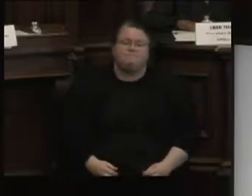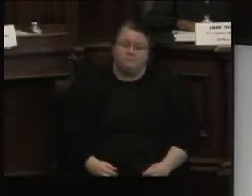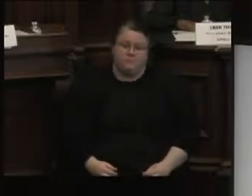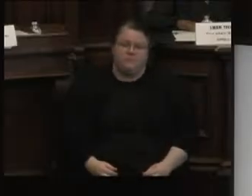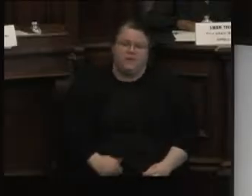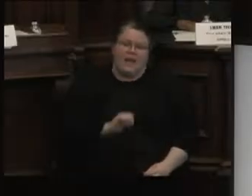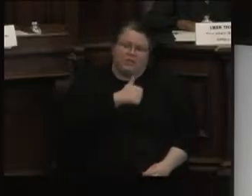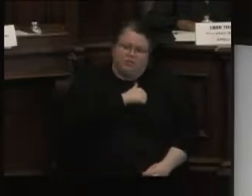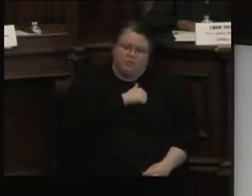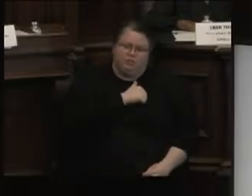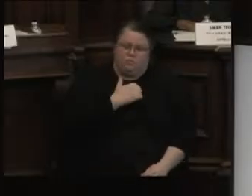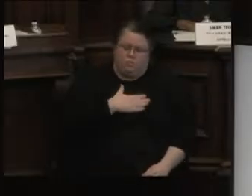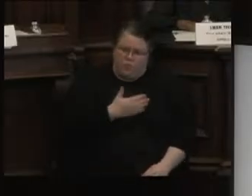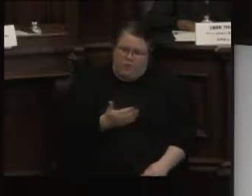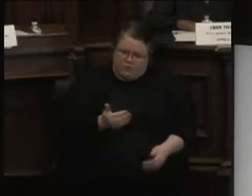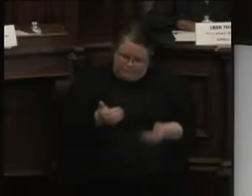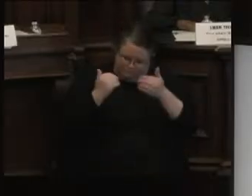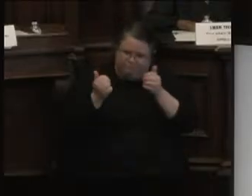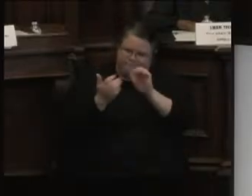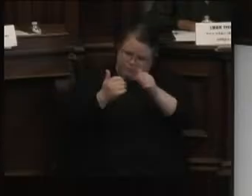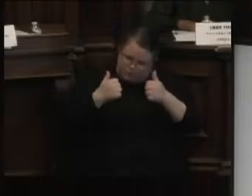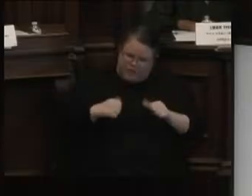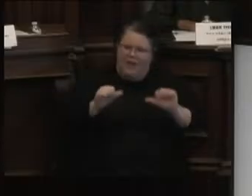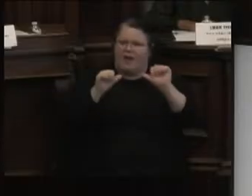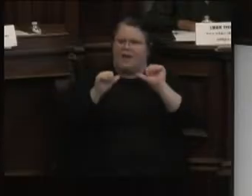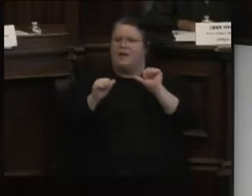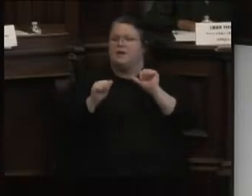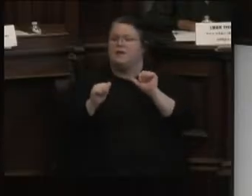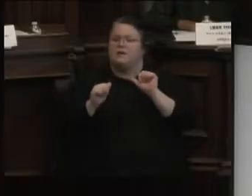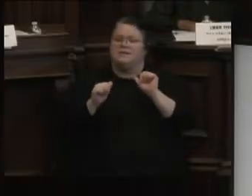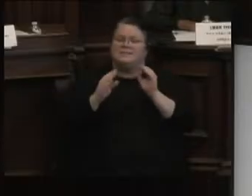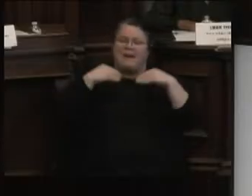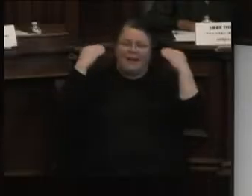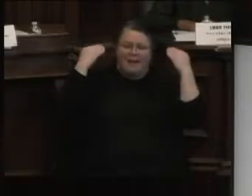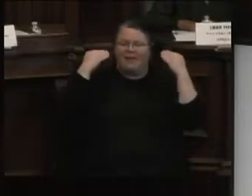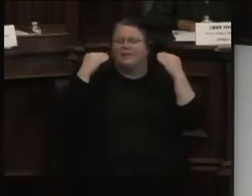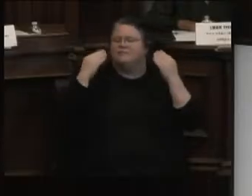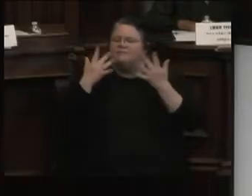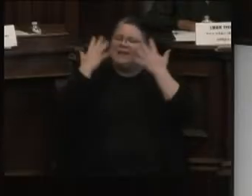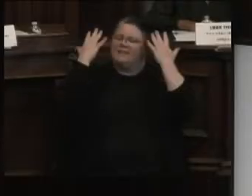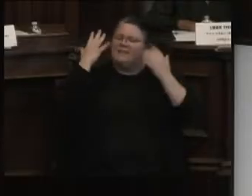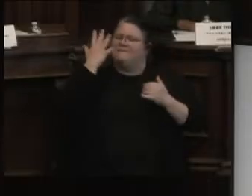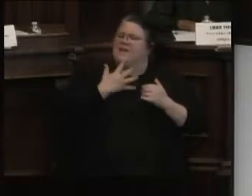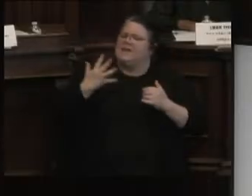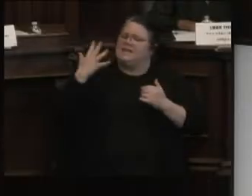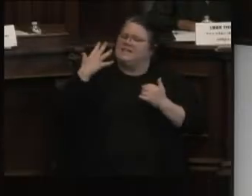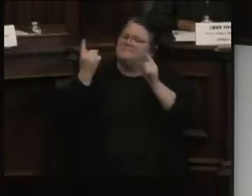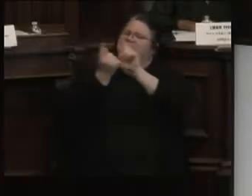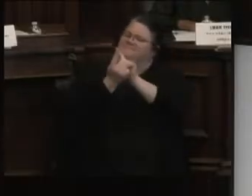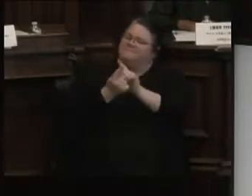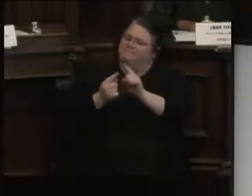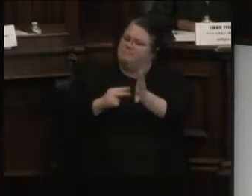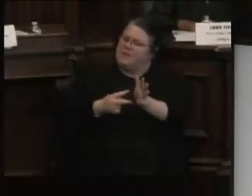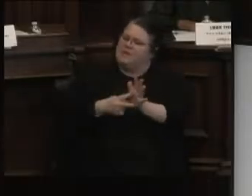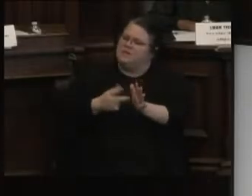mistakes every single day. But the willingness time, the